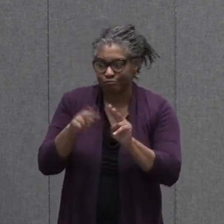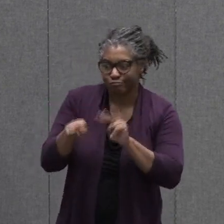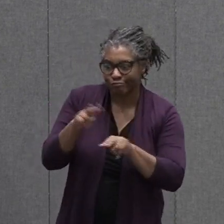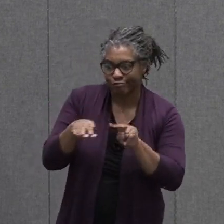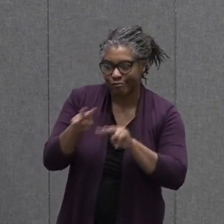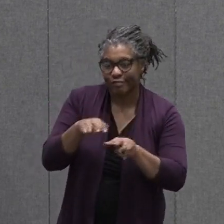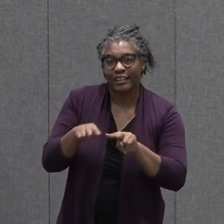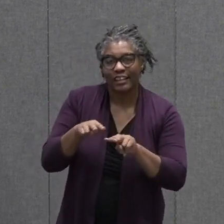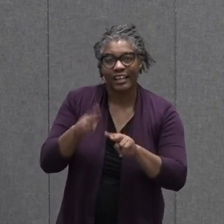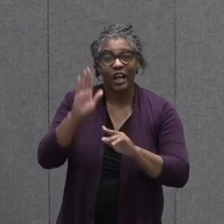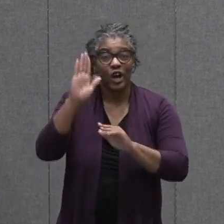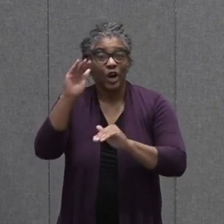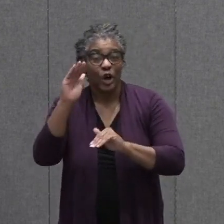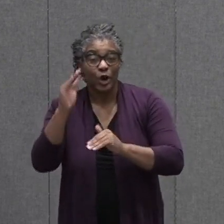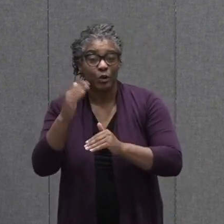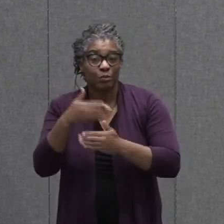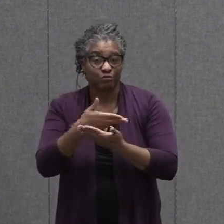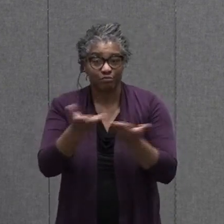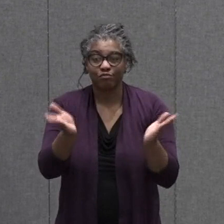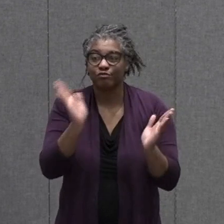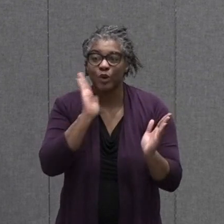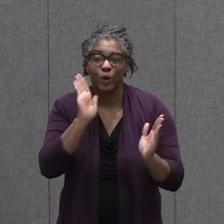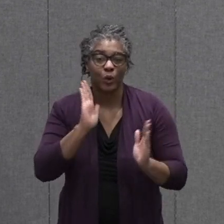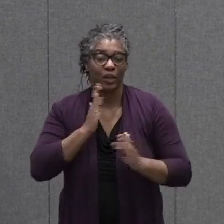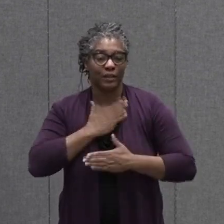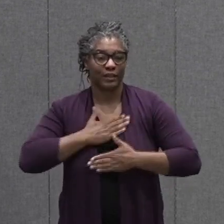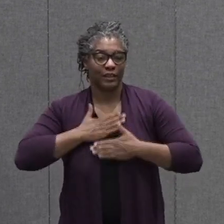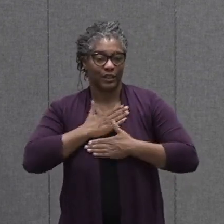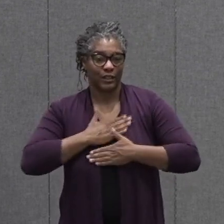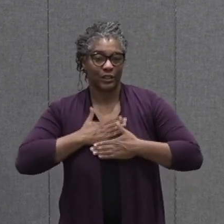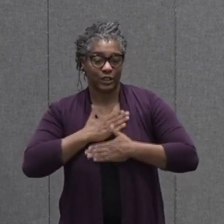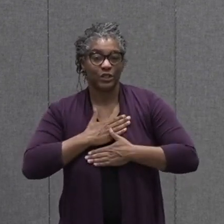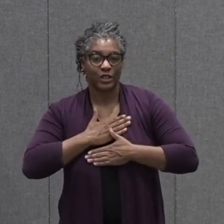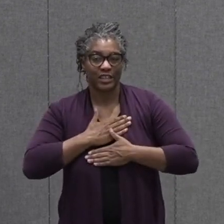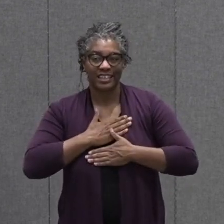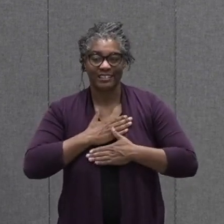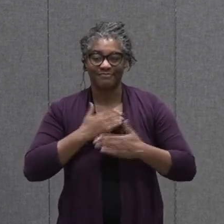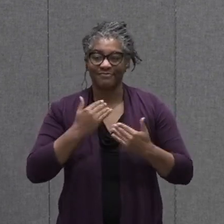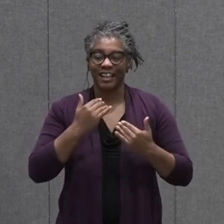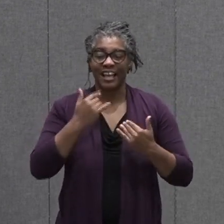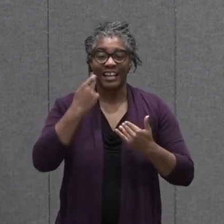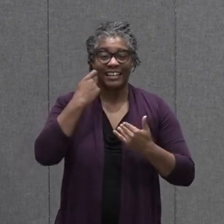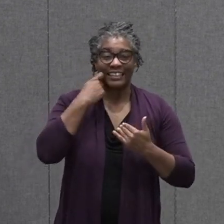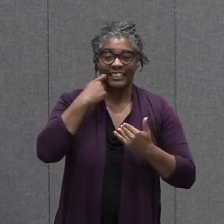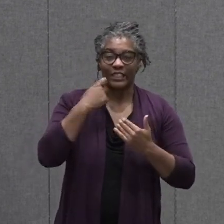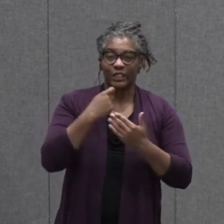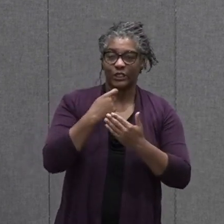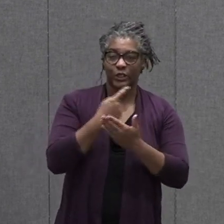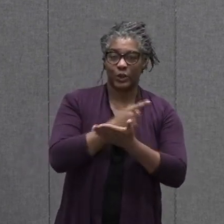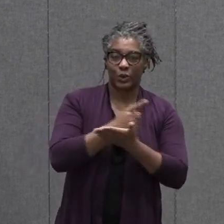It is Friday, we've got a weekend ahead. It's been a long and very busy week. But I hope you are well and hope you're having fun.